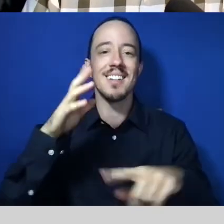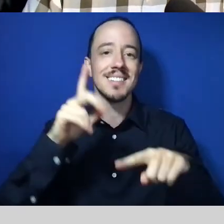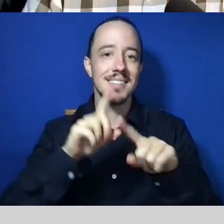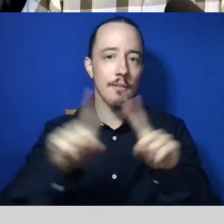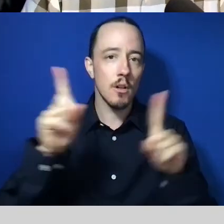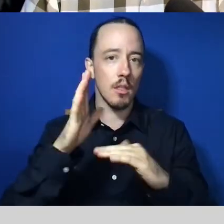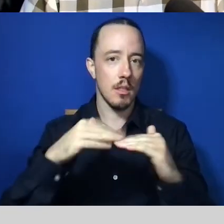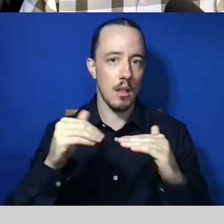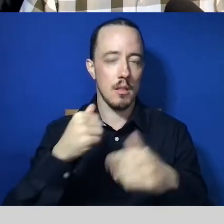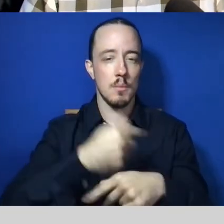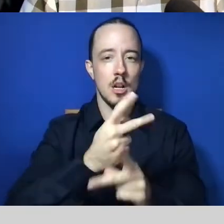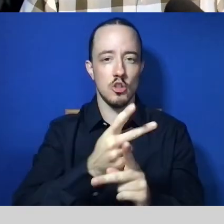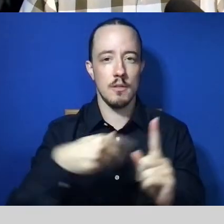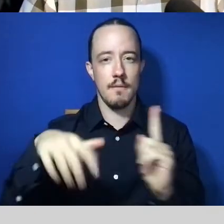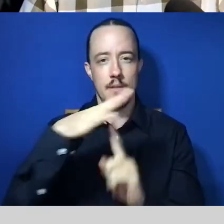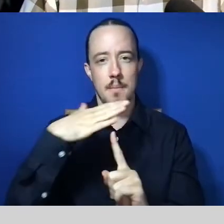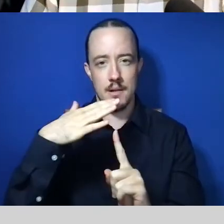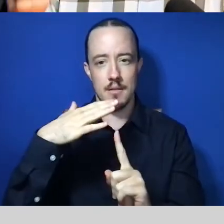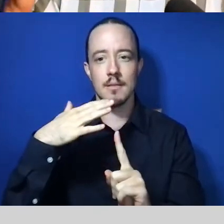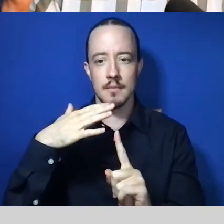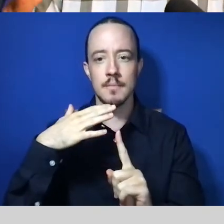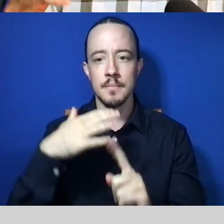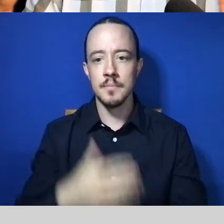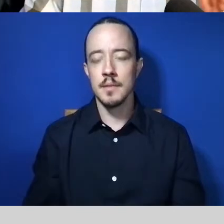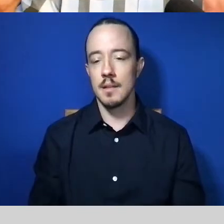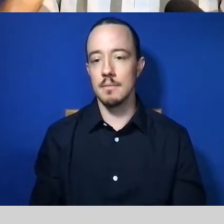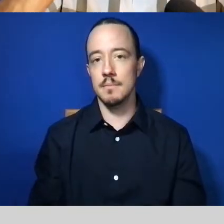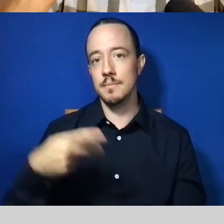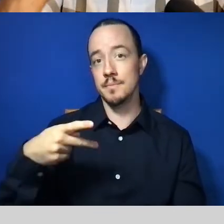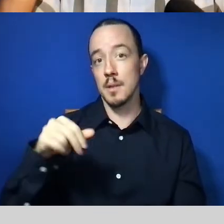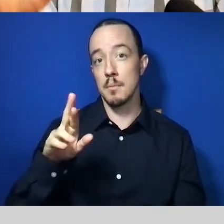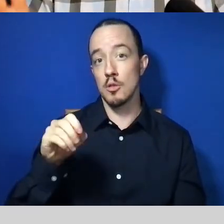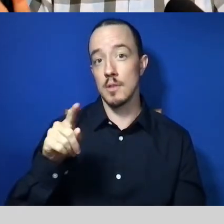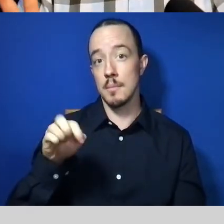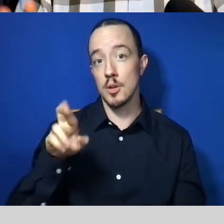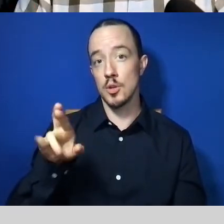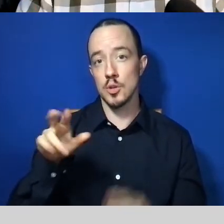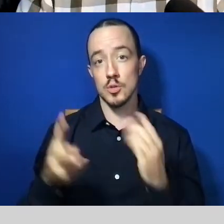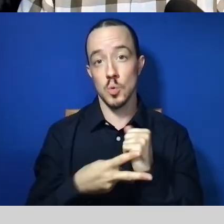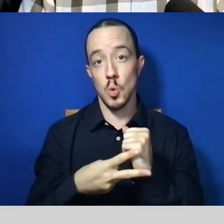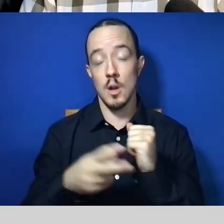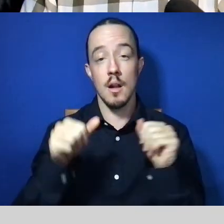Parameter Store allows us to give through Terraform. Again, all of this is set up with Terraform.